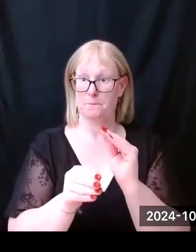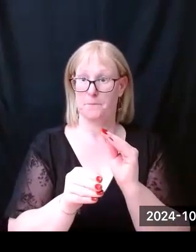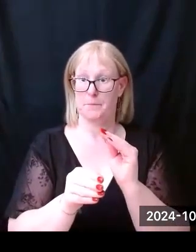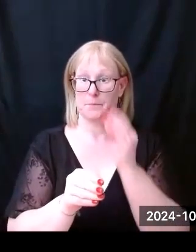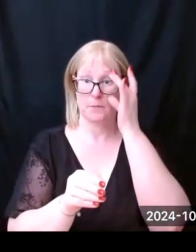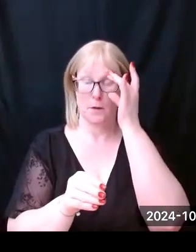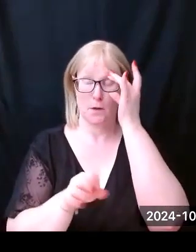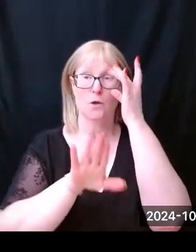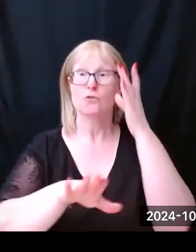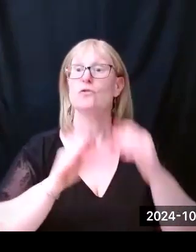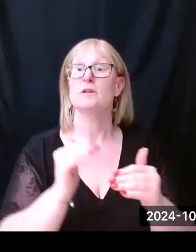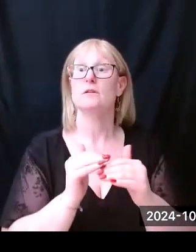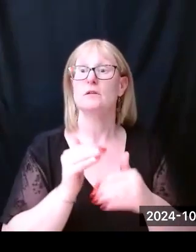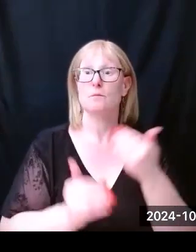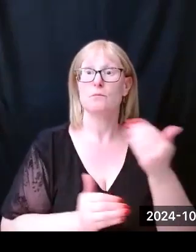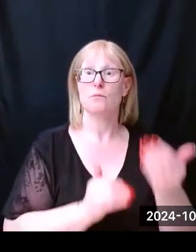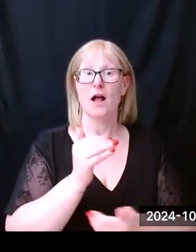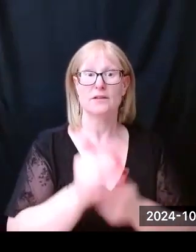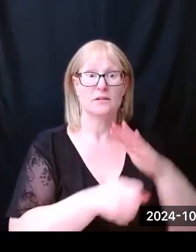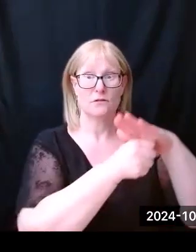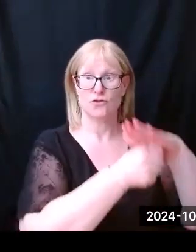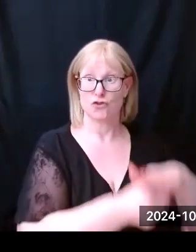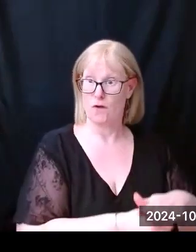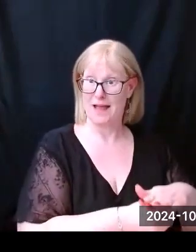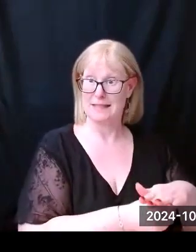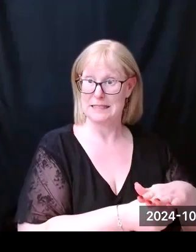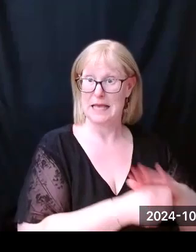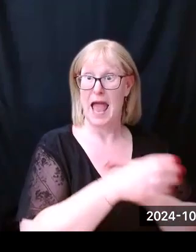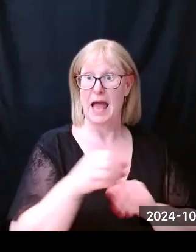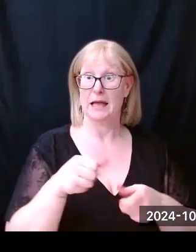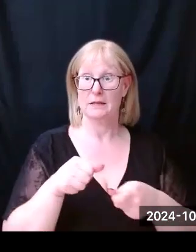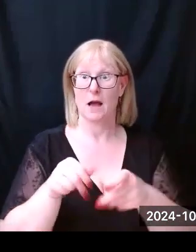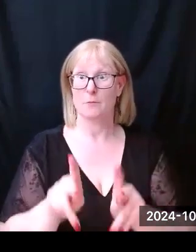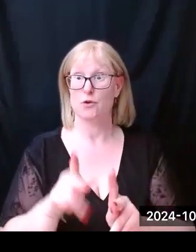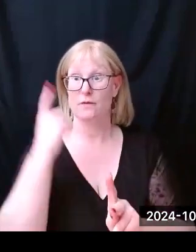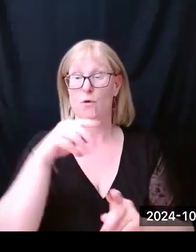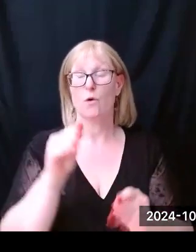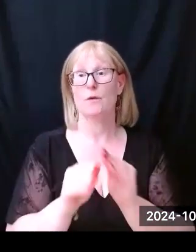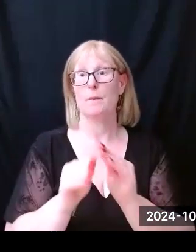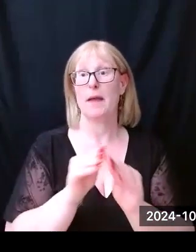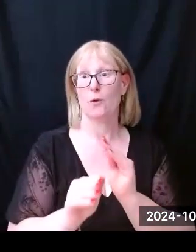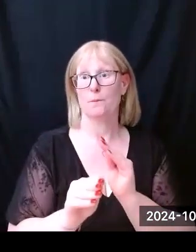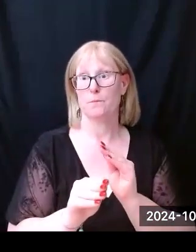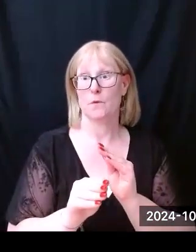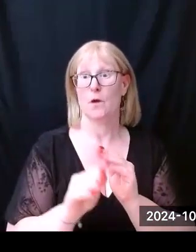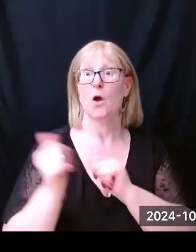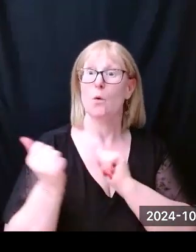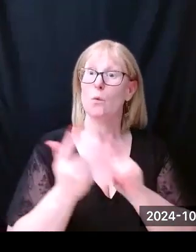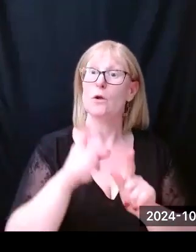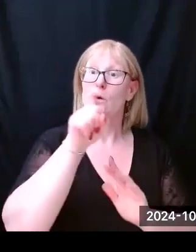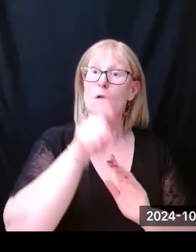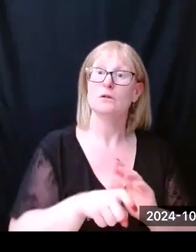process of stress and opportunity for repair. We all need a little bit of struggle for growth.